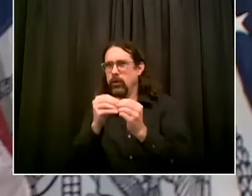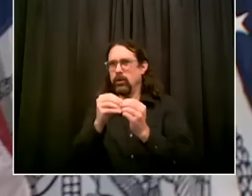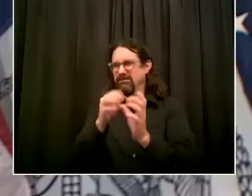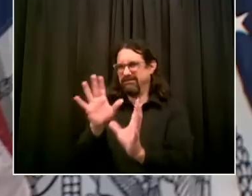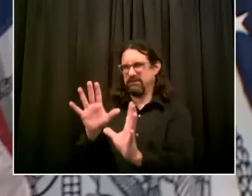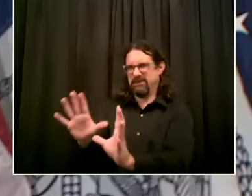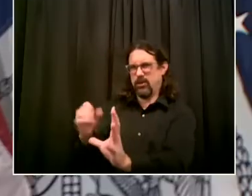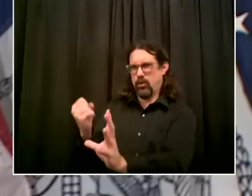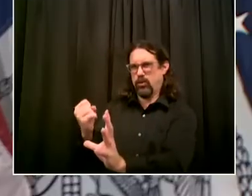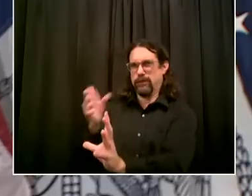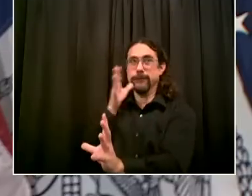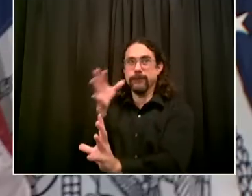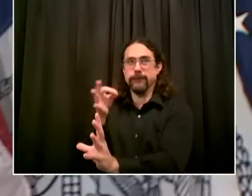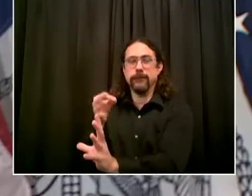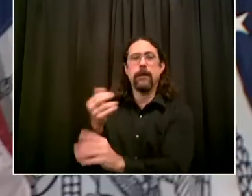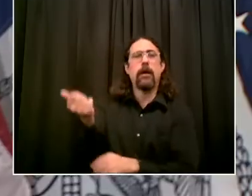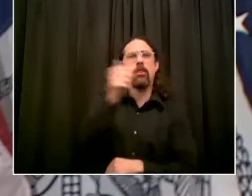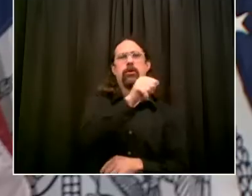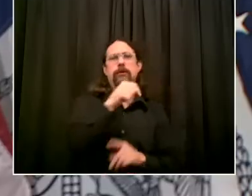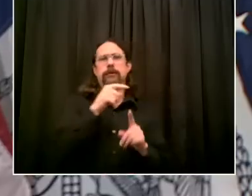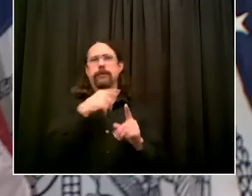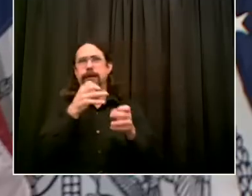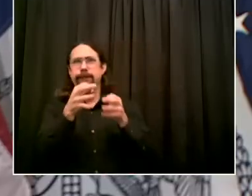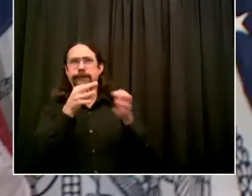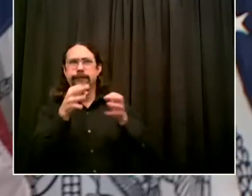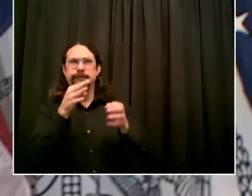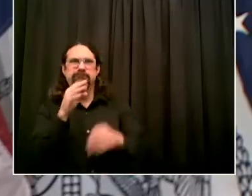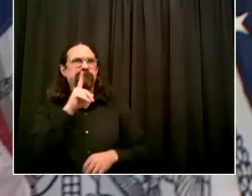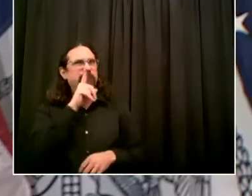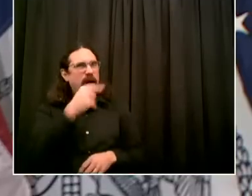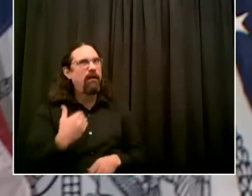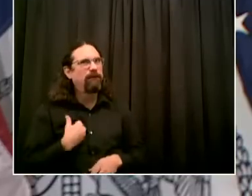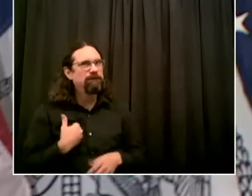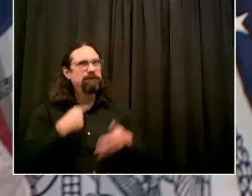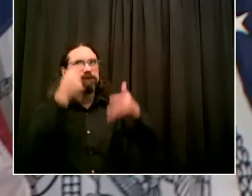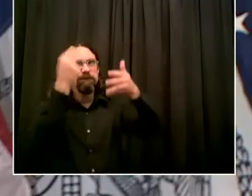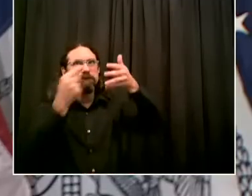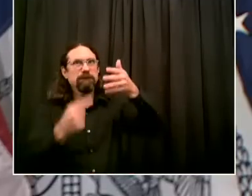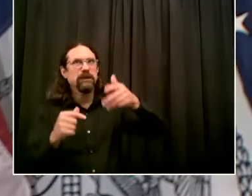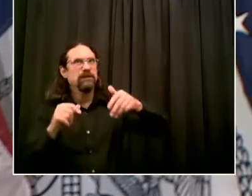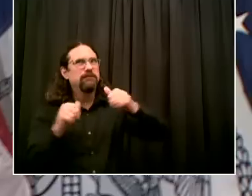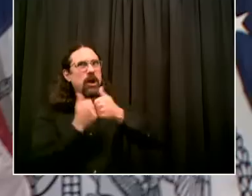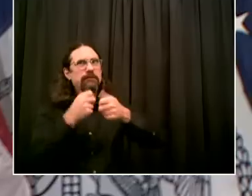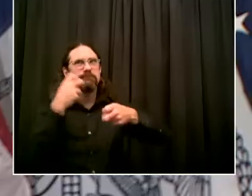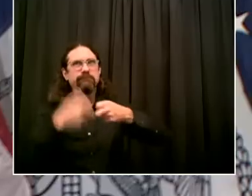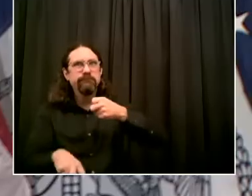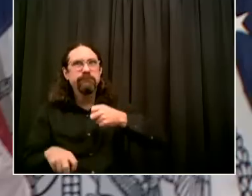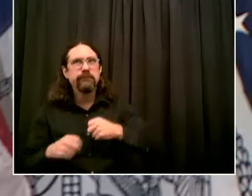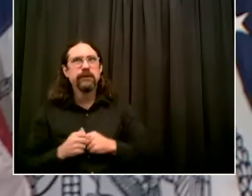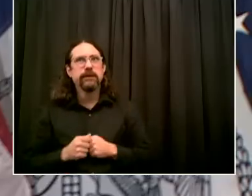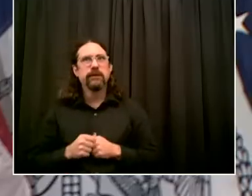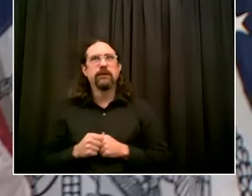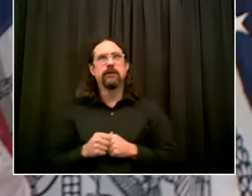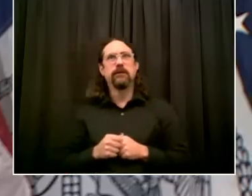IS BEING DONE IN OUR SCHOOLS.